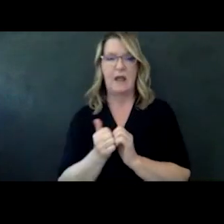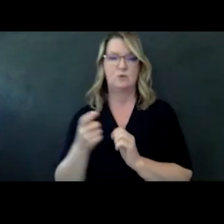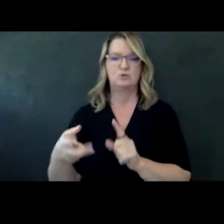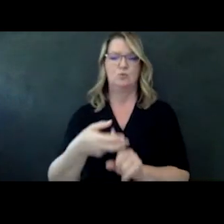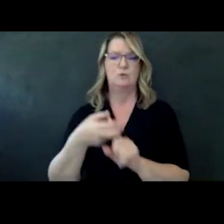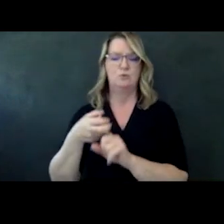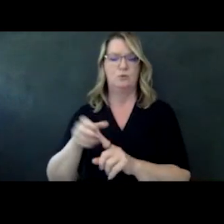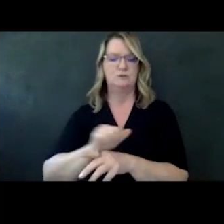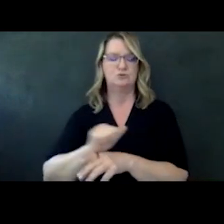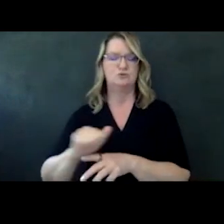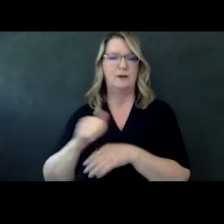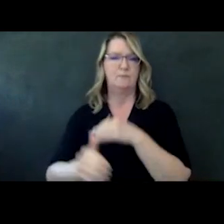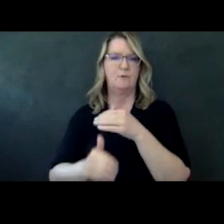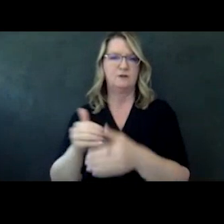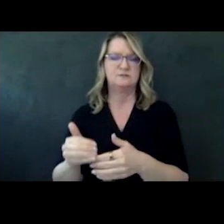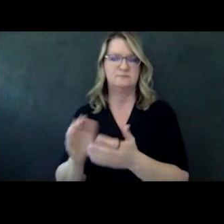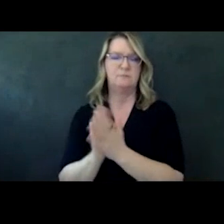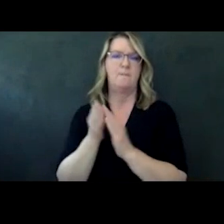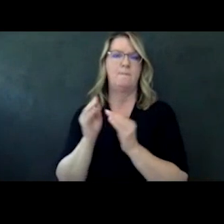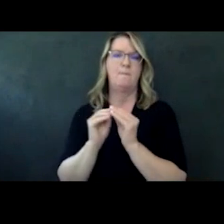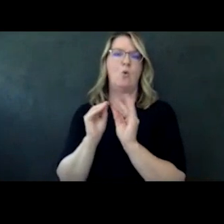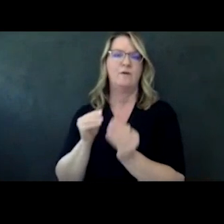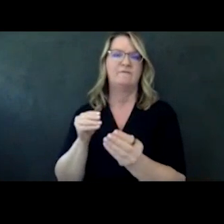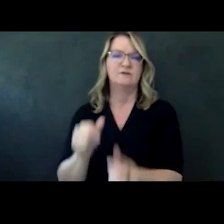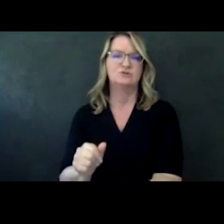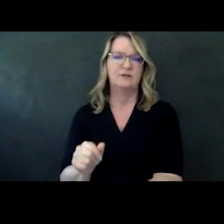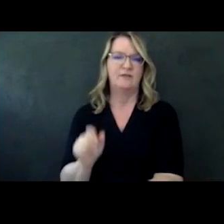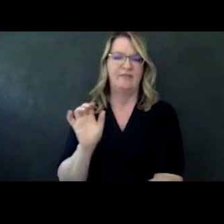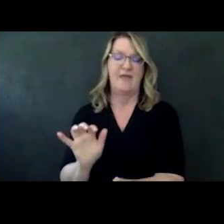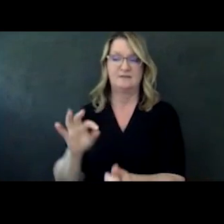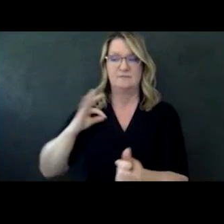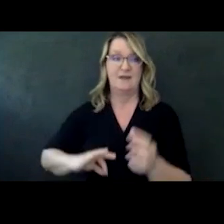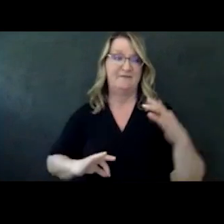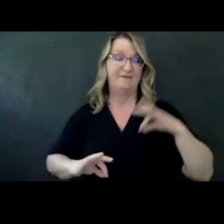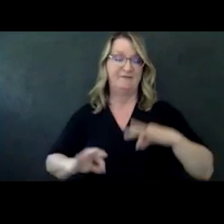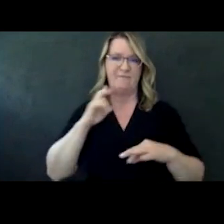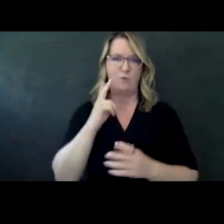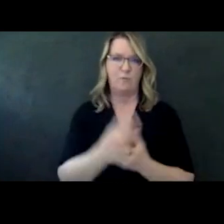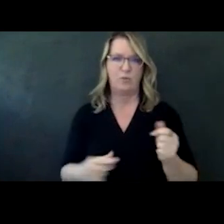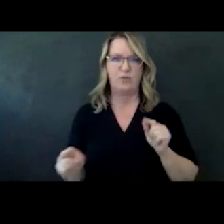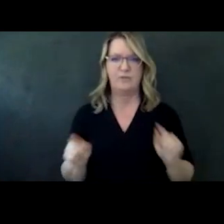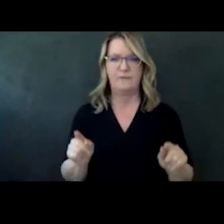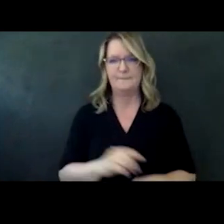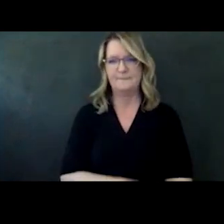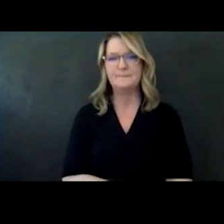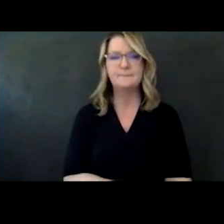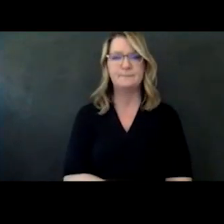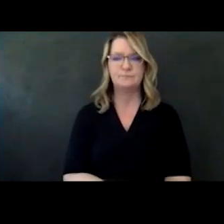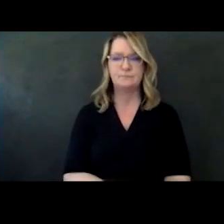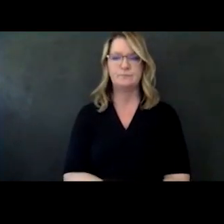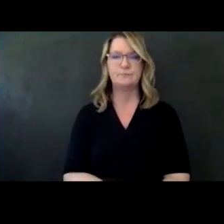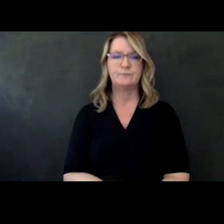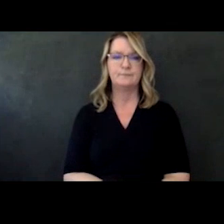efficient is truly a win -win for both parties. Slide 12. Employers who've worked with people with